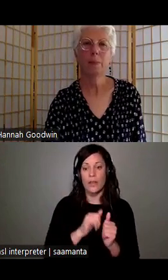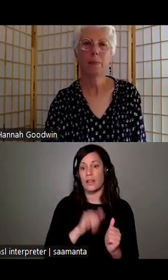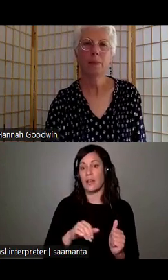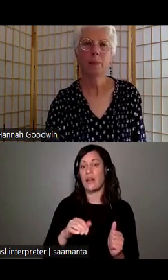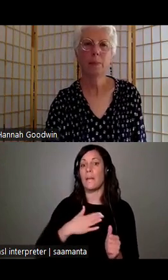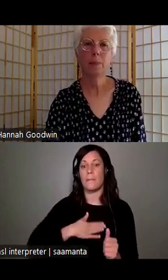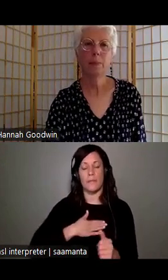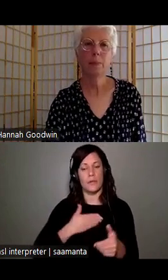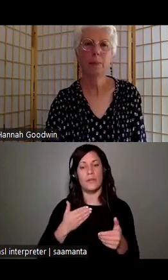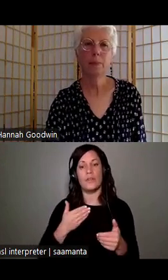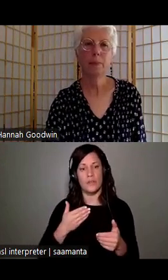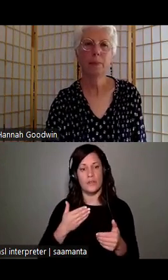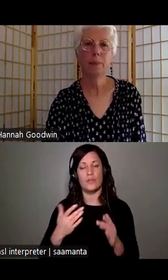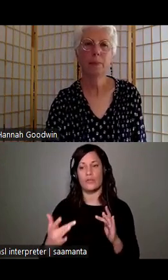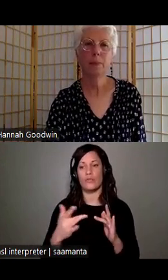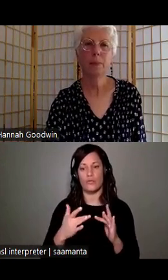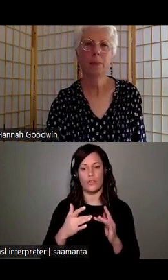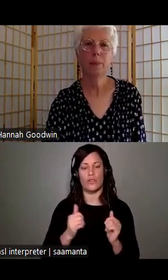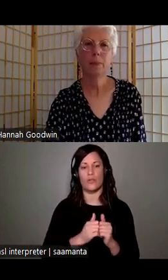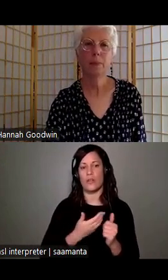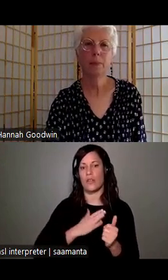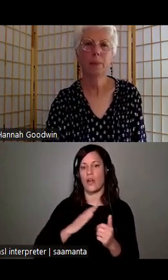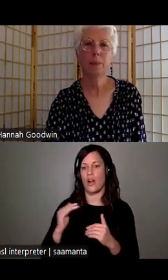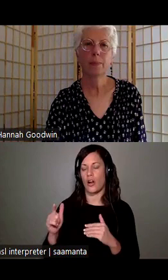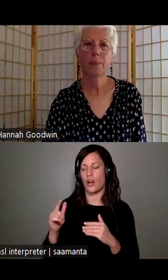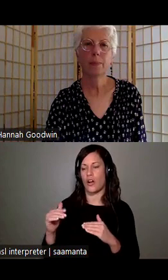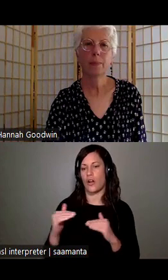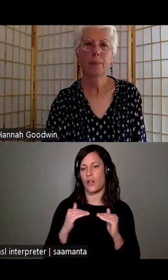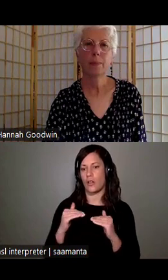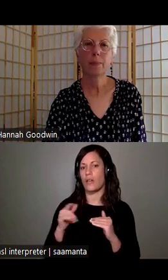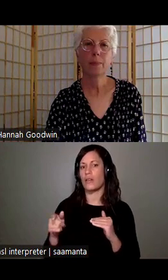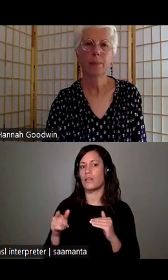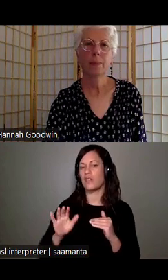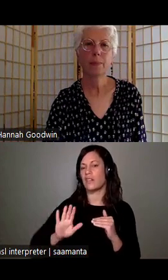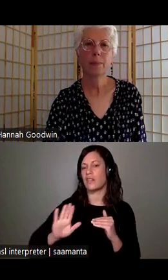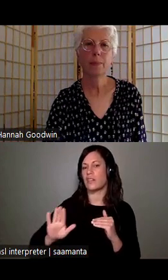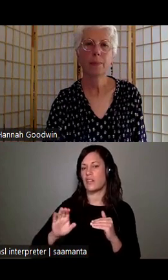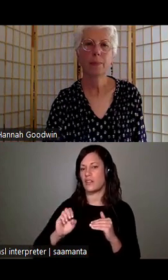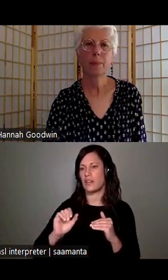please feel free to reach out to our colleagues at their email address, which is